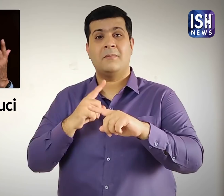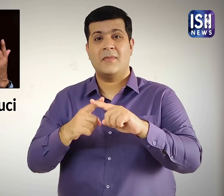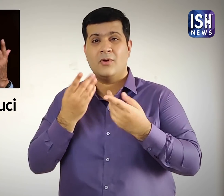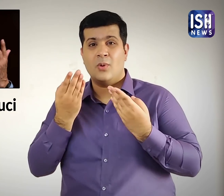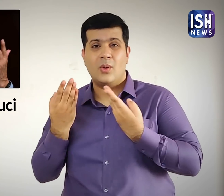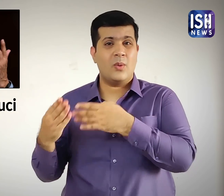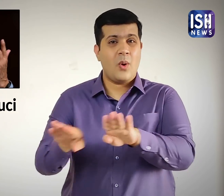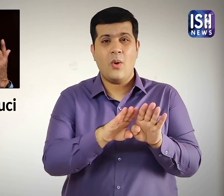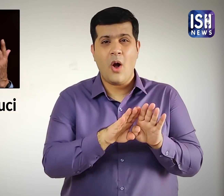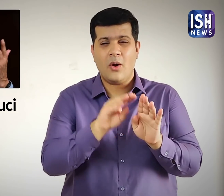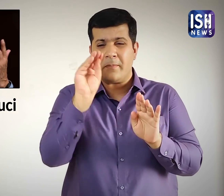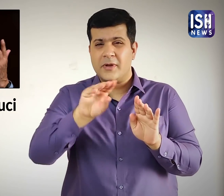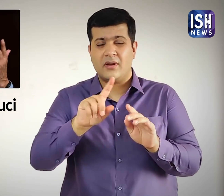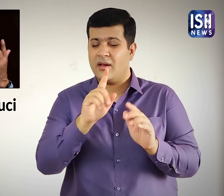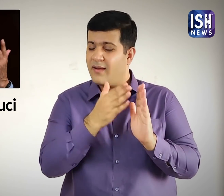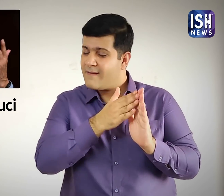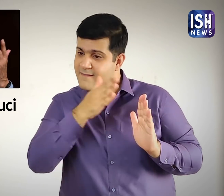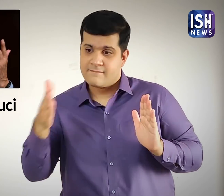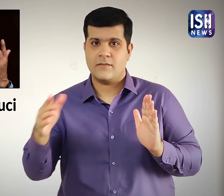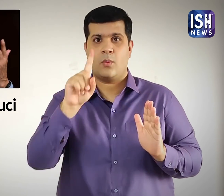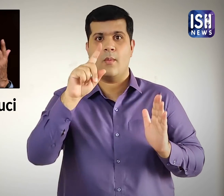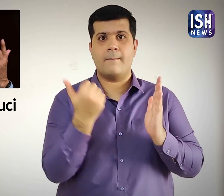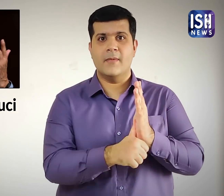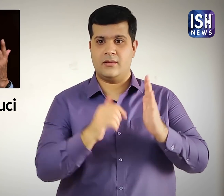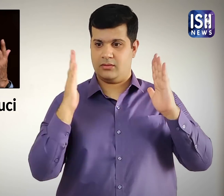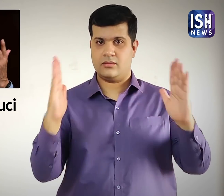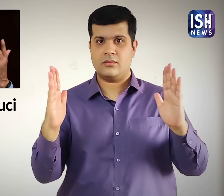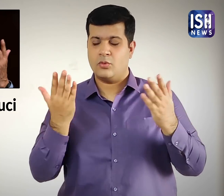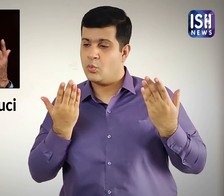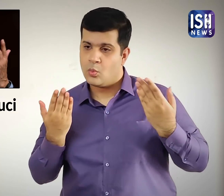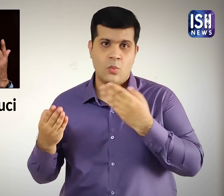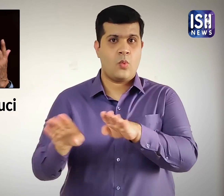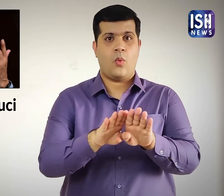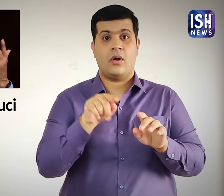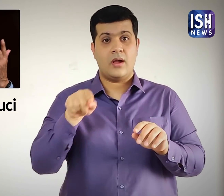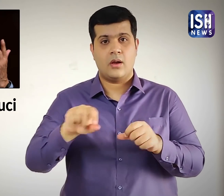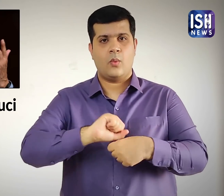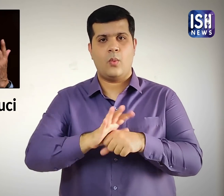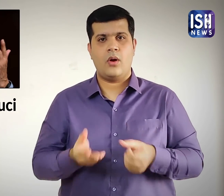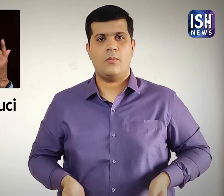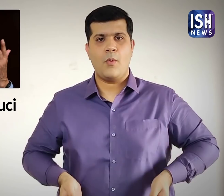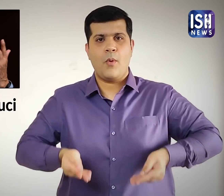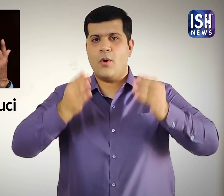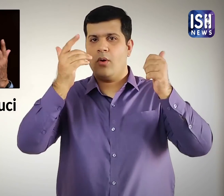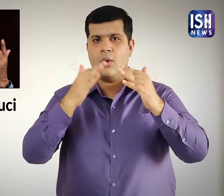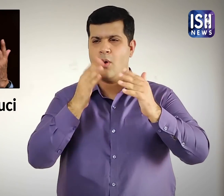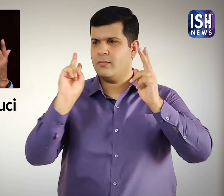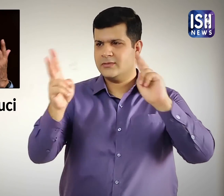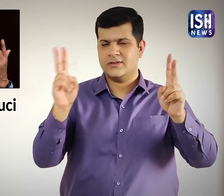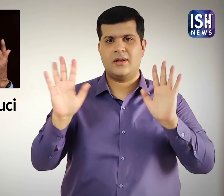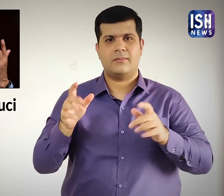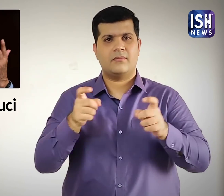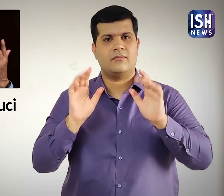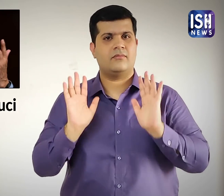and impose a month-long lockdown to control the spread of the virus.